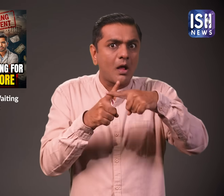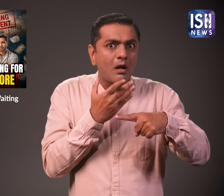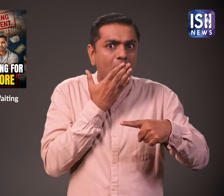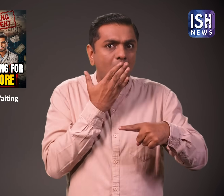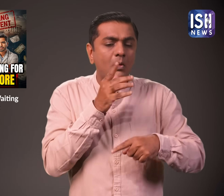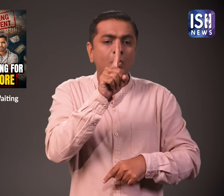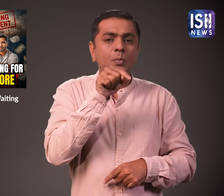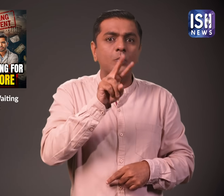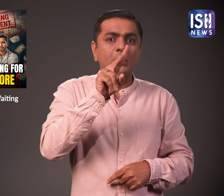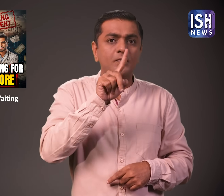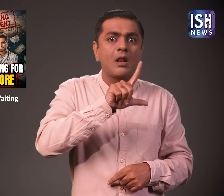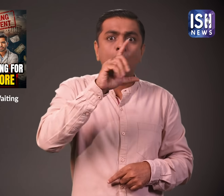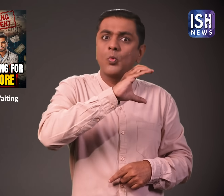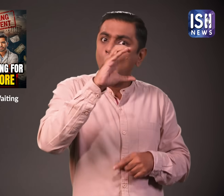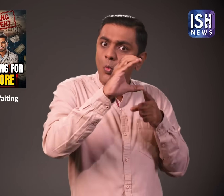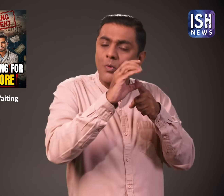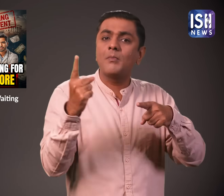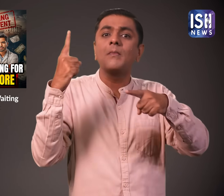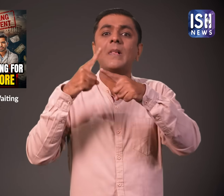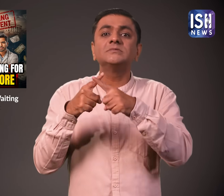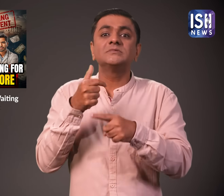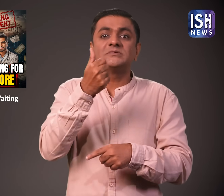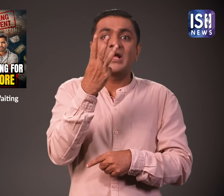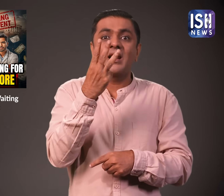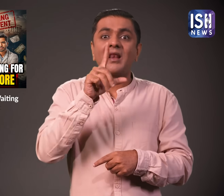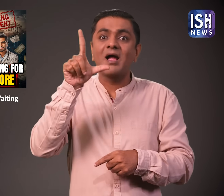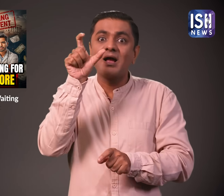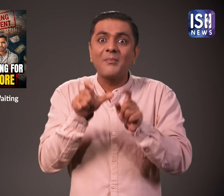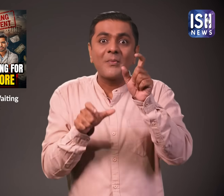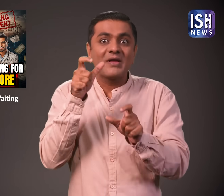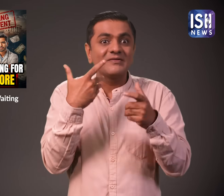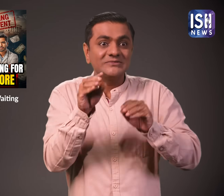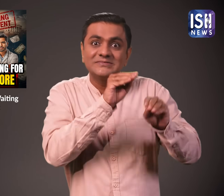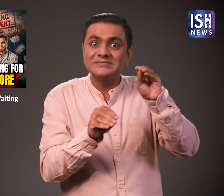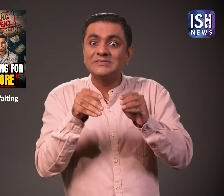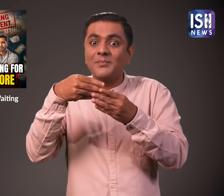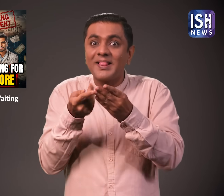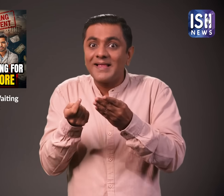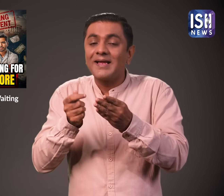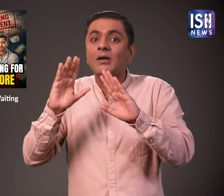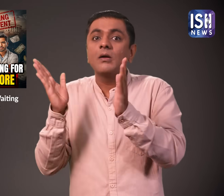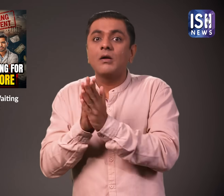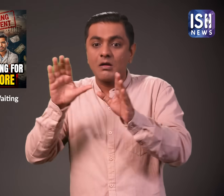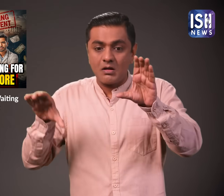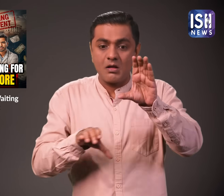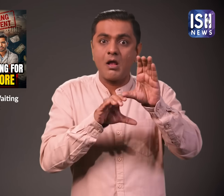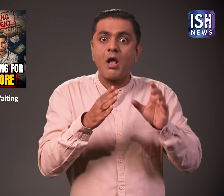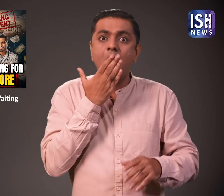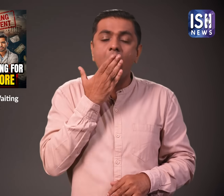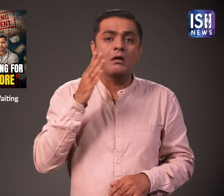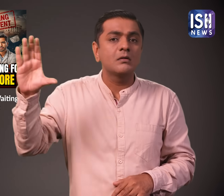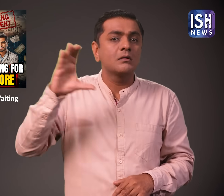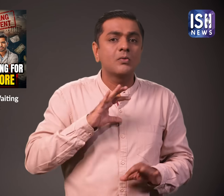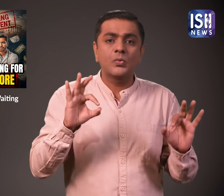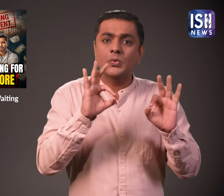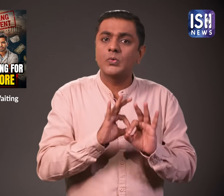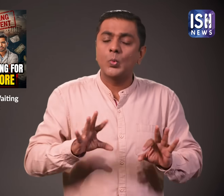This means ₹1.21 lakh crore with 63 lakh pending claims resulting in a whopping amount remains unpaid.